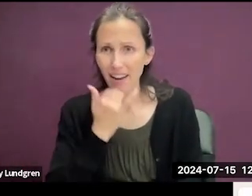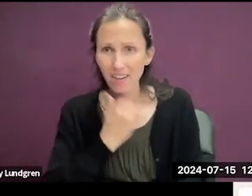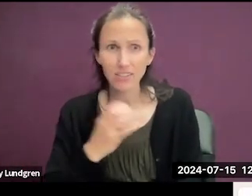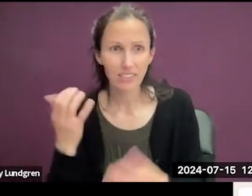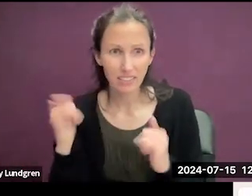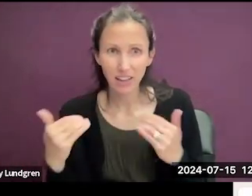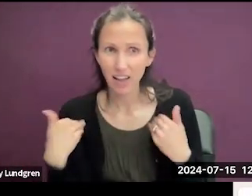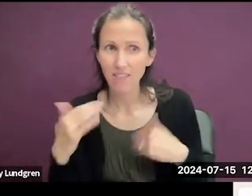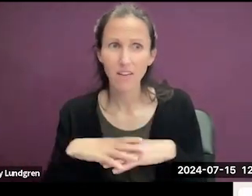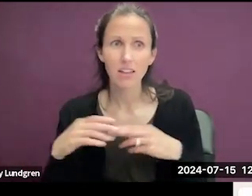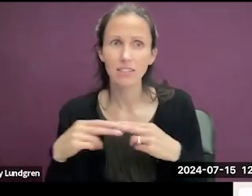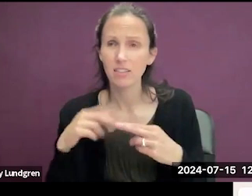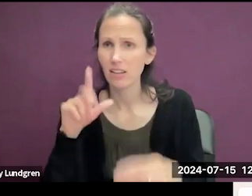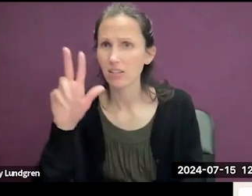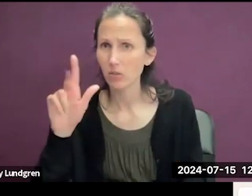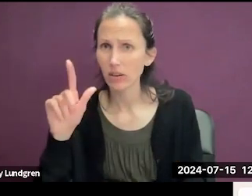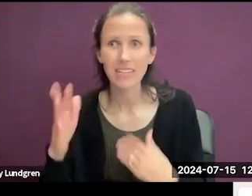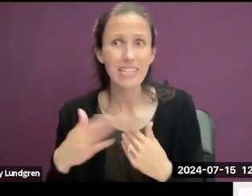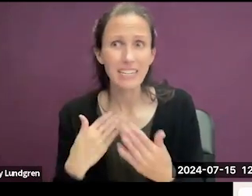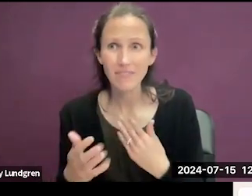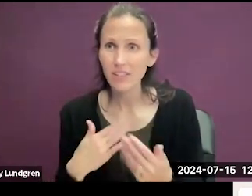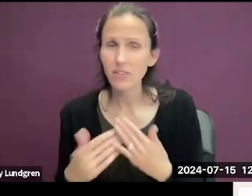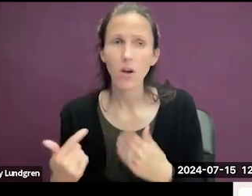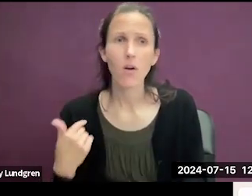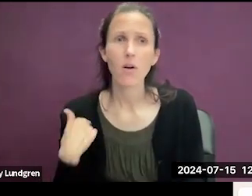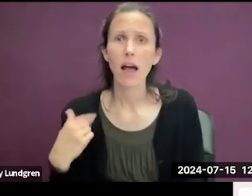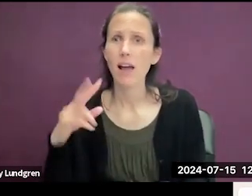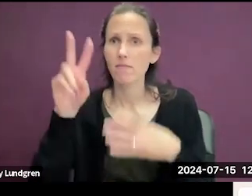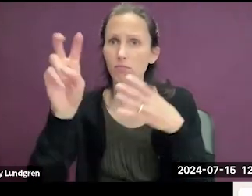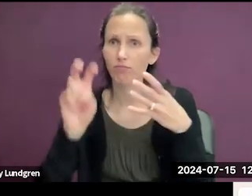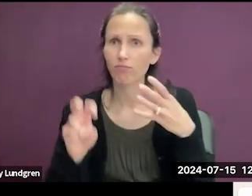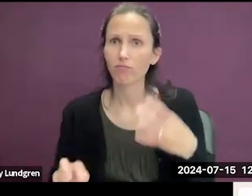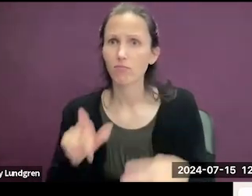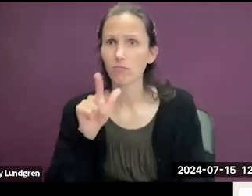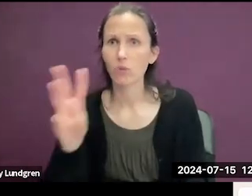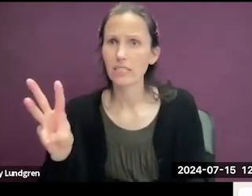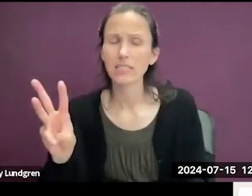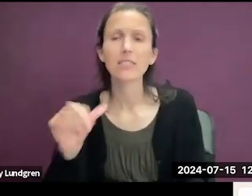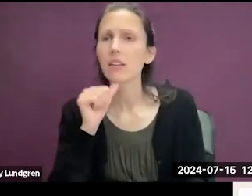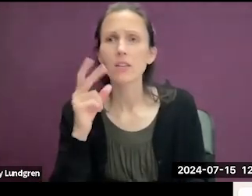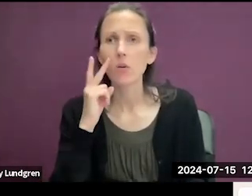even though I've advanced to 26. I'm not seeing different errors.